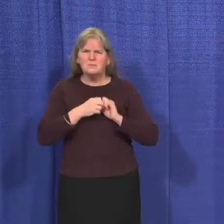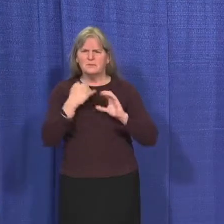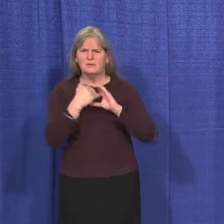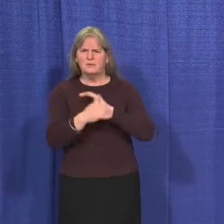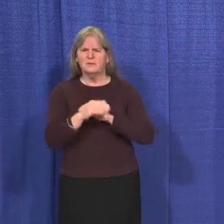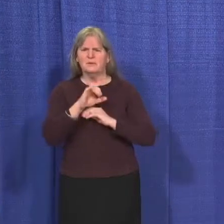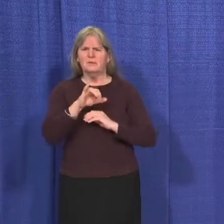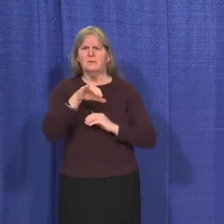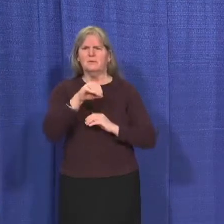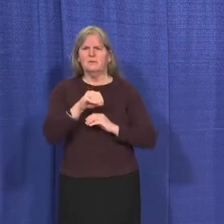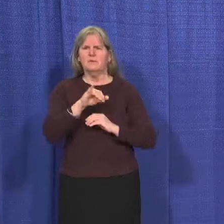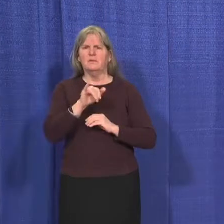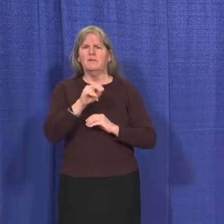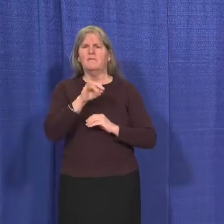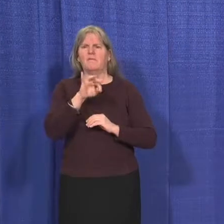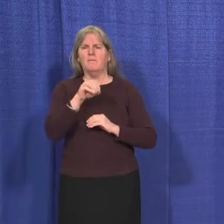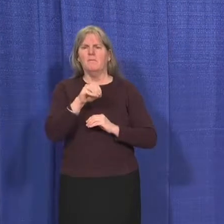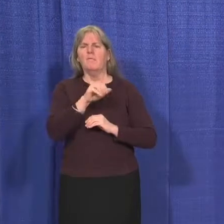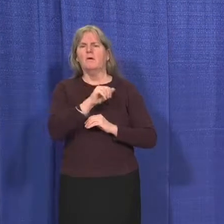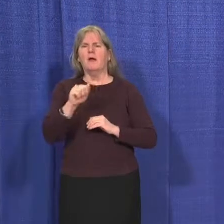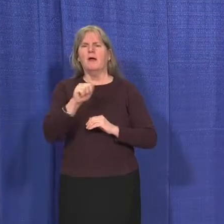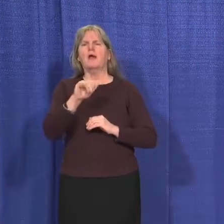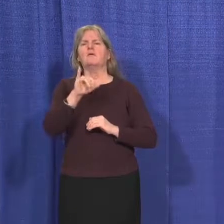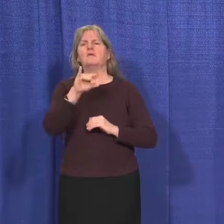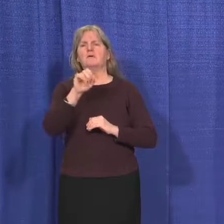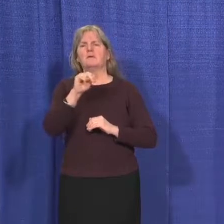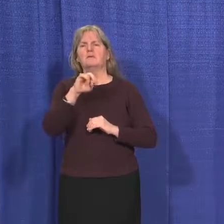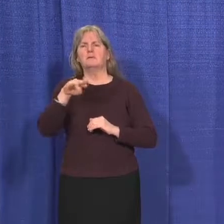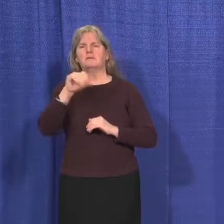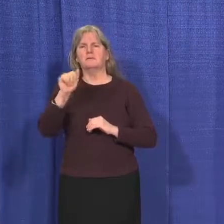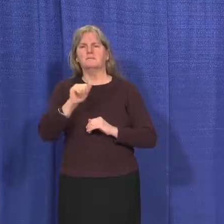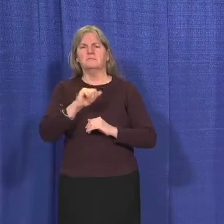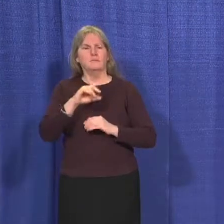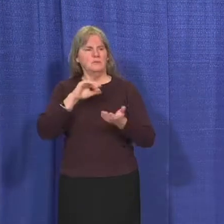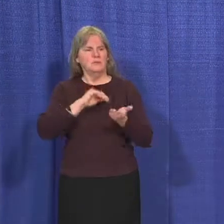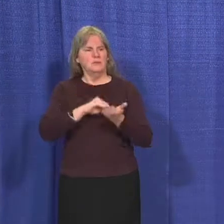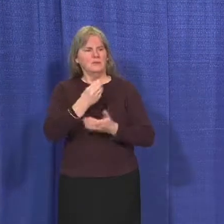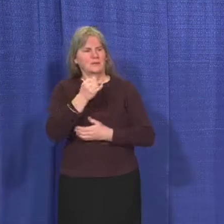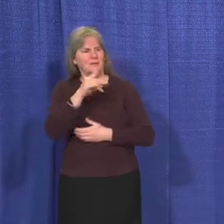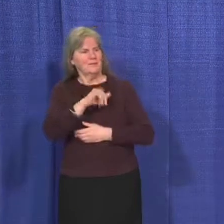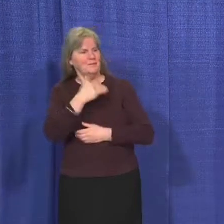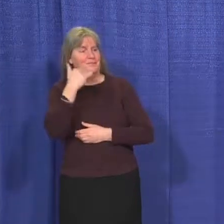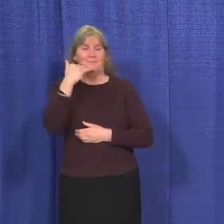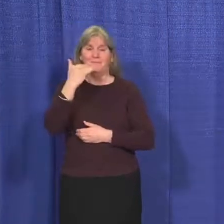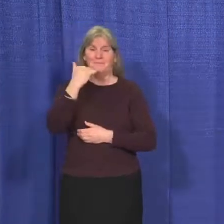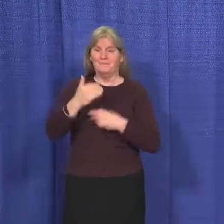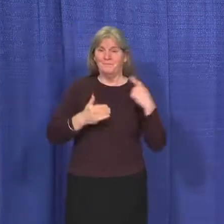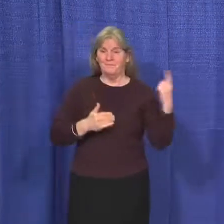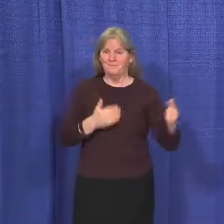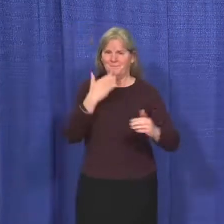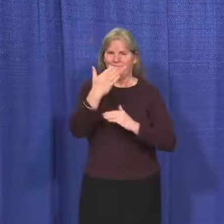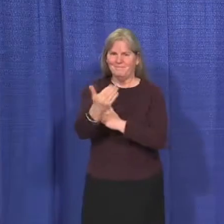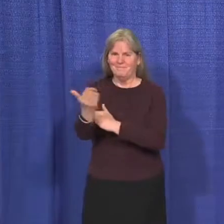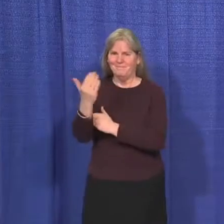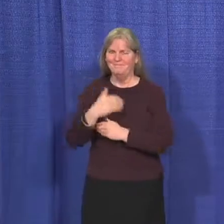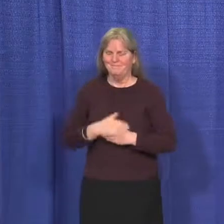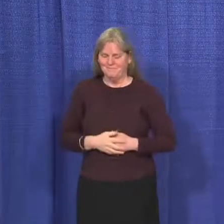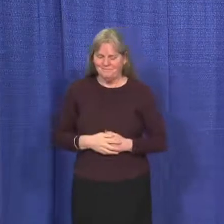problem, please e-mail ecoinfo@gov.yk.ca. Dr Hanley? Thank you, Pat. Good morning,.